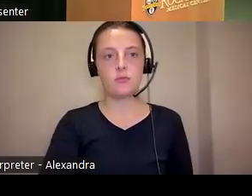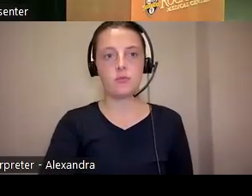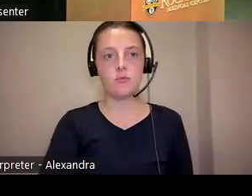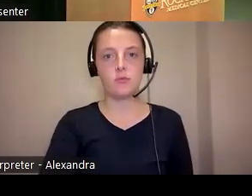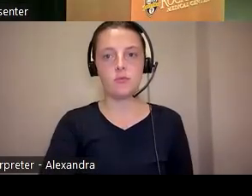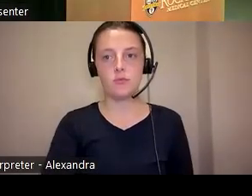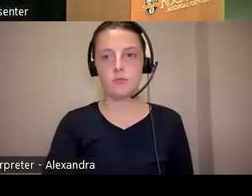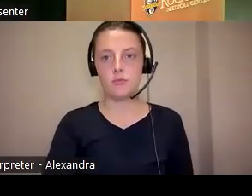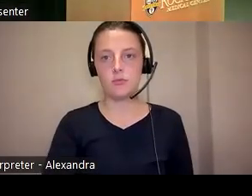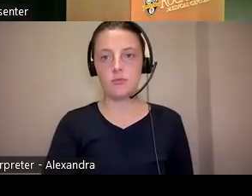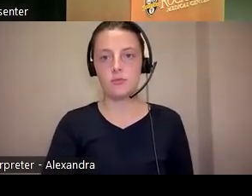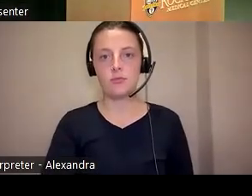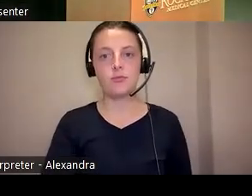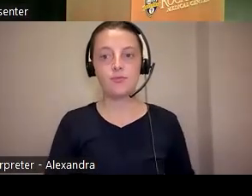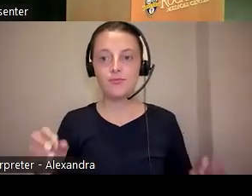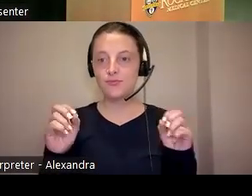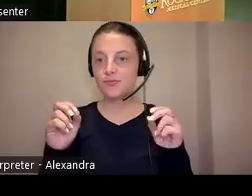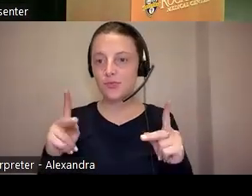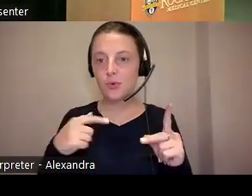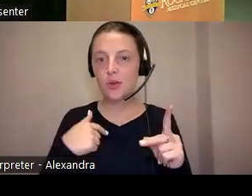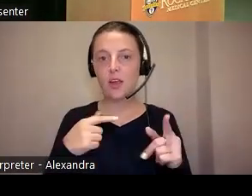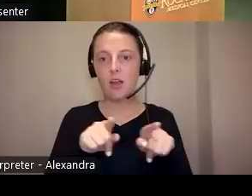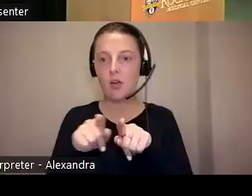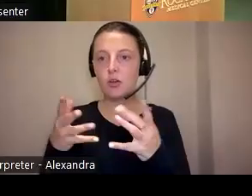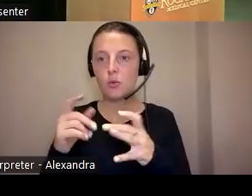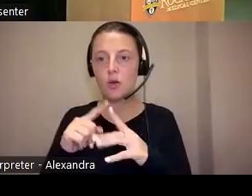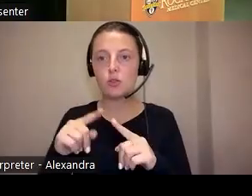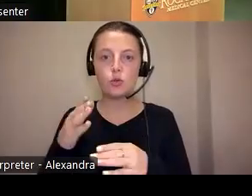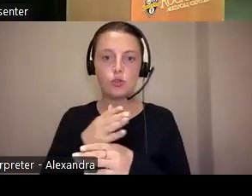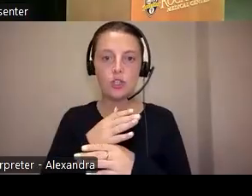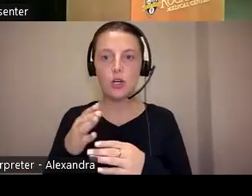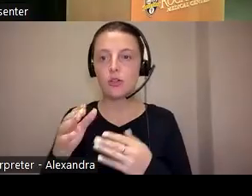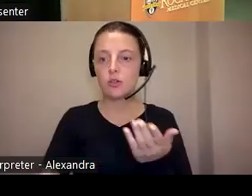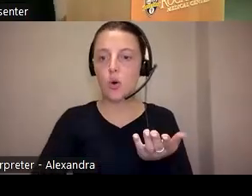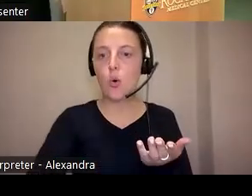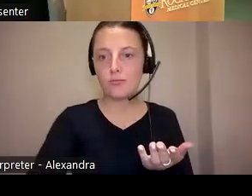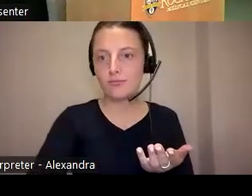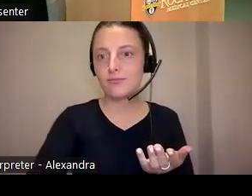Okay. I also want to share that Oh, yes. I also want to share too that we have our